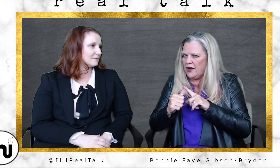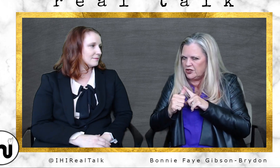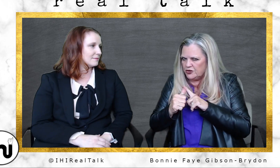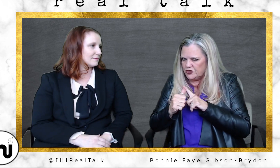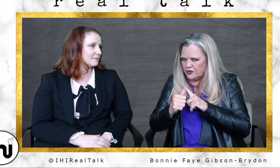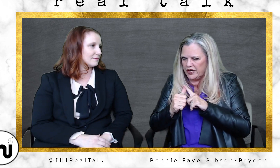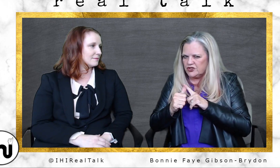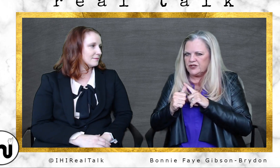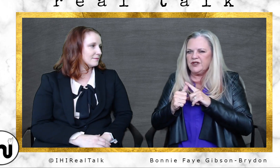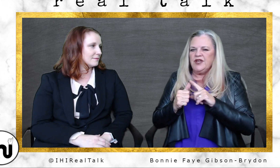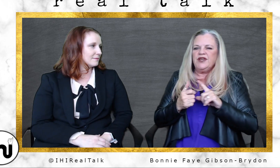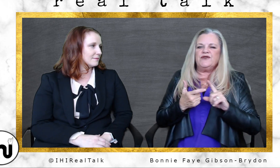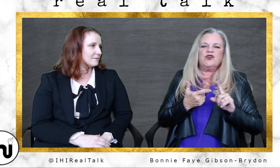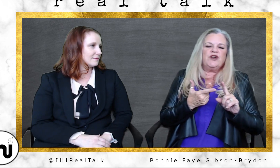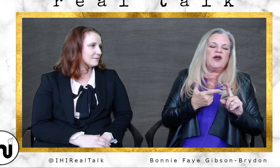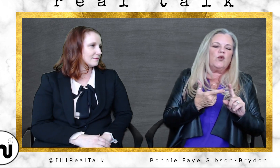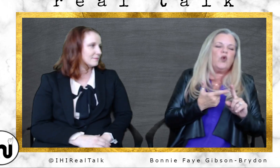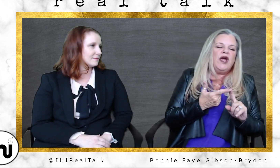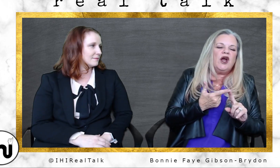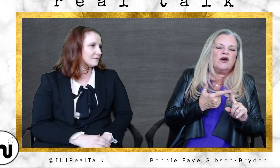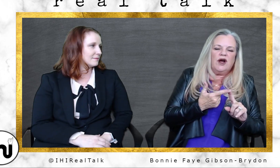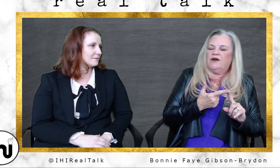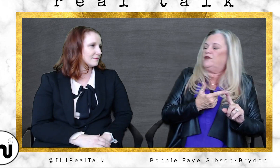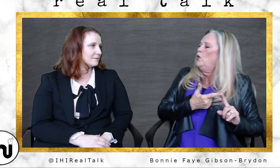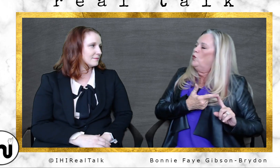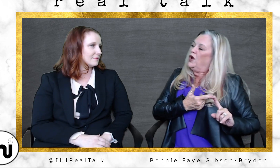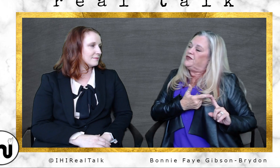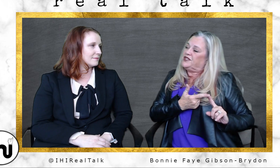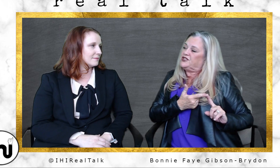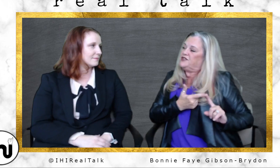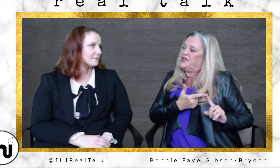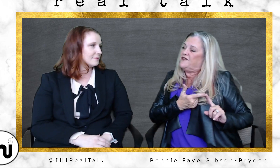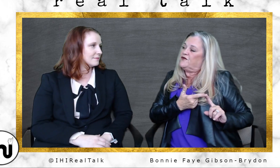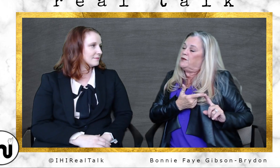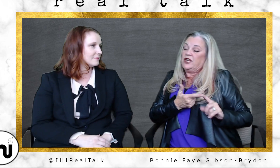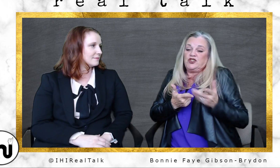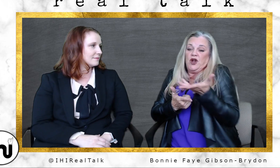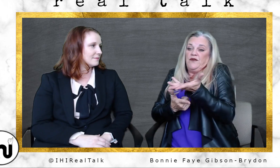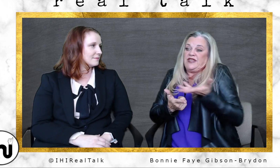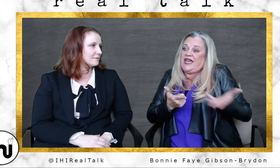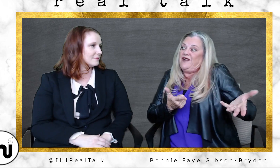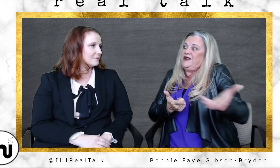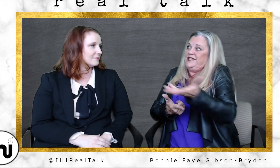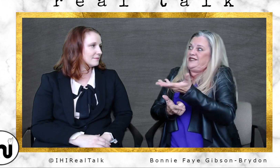use direction, if you're not aware of what this information of the evidence is,